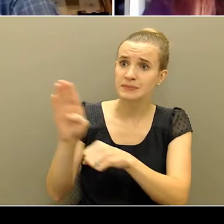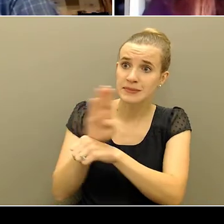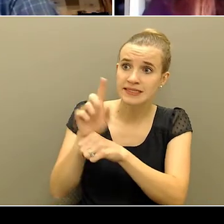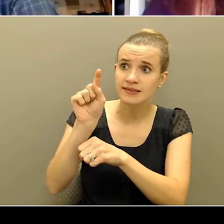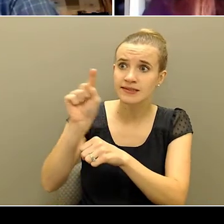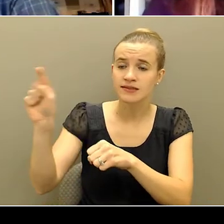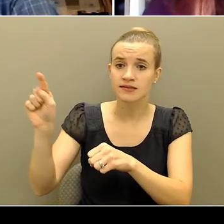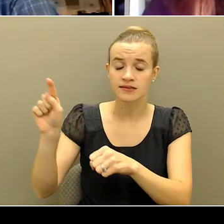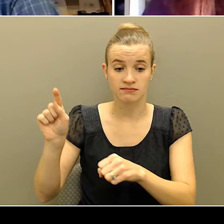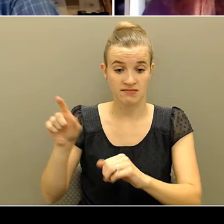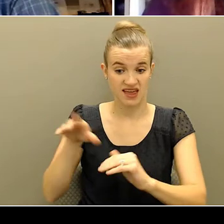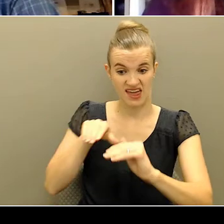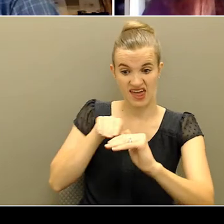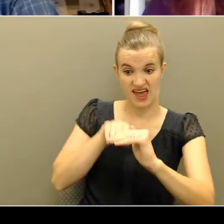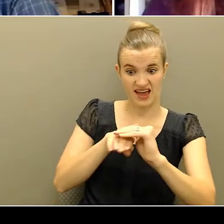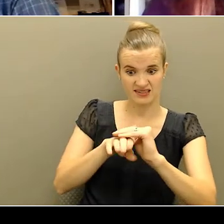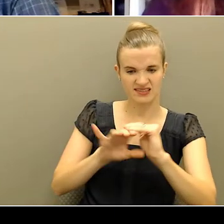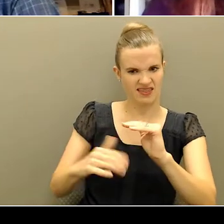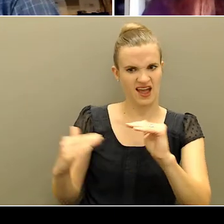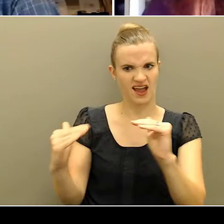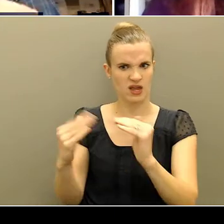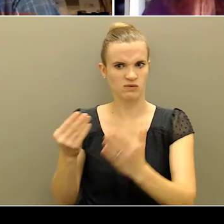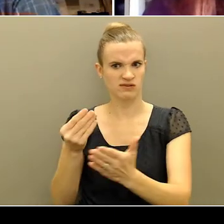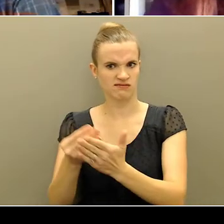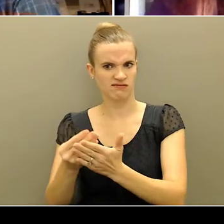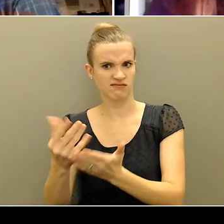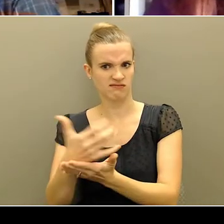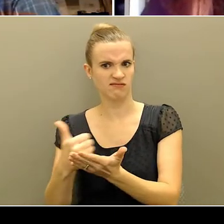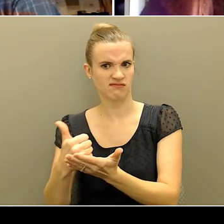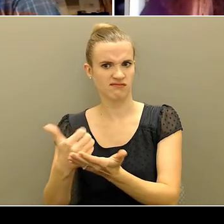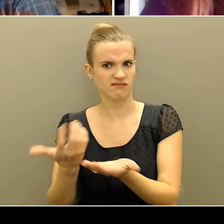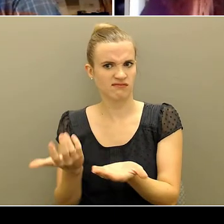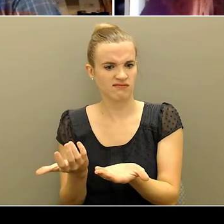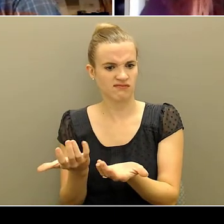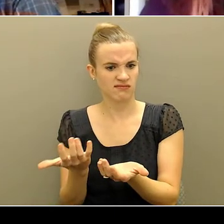that you would say to folks that work in the travel and tourism industry or you